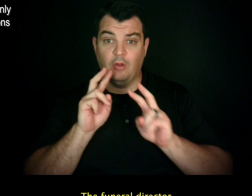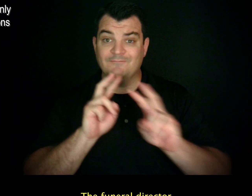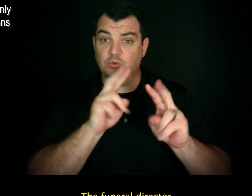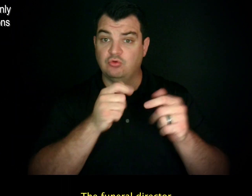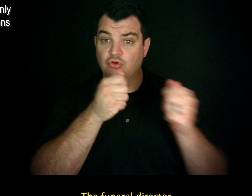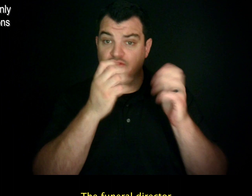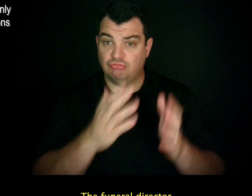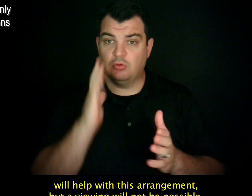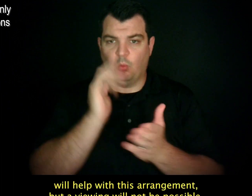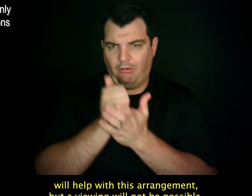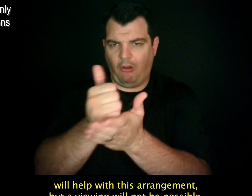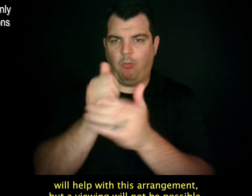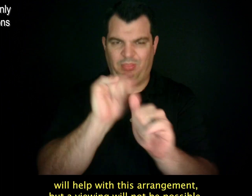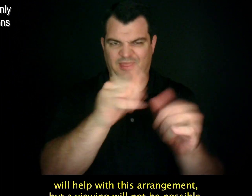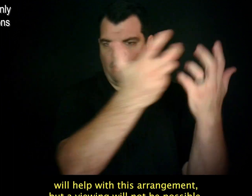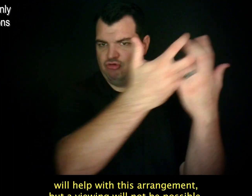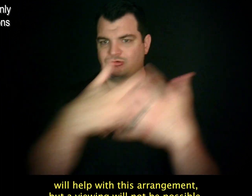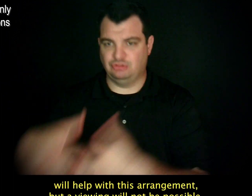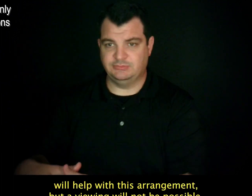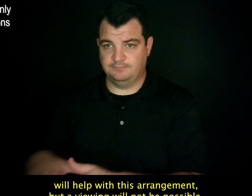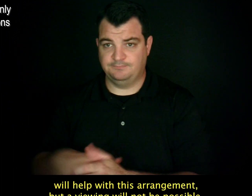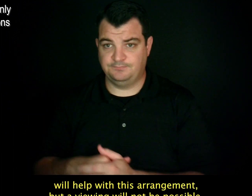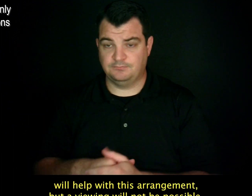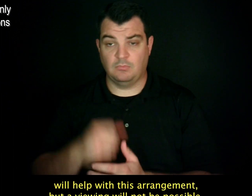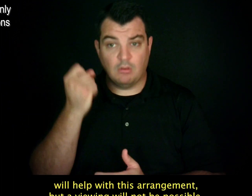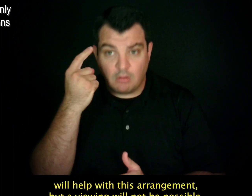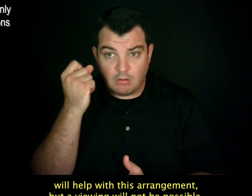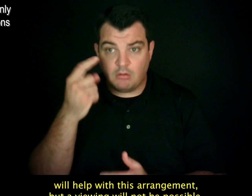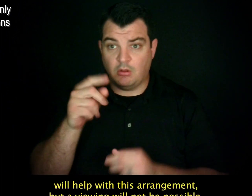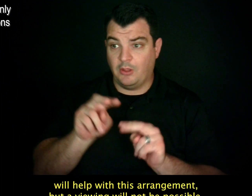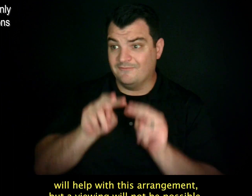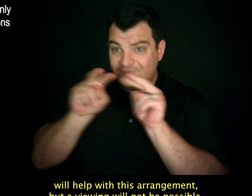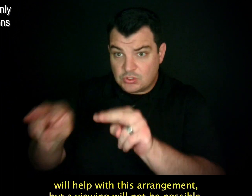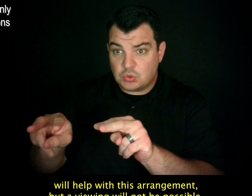The funeral director will help with this arrangement, but a viewing will not be possible.